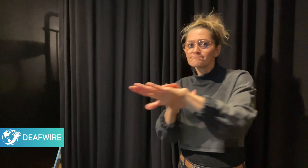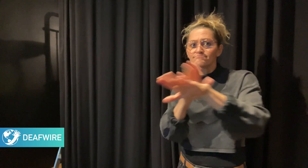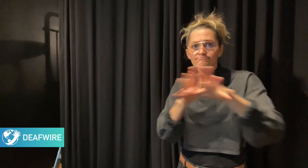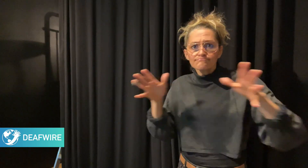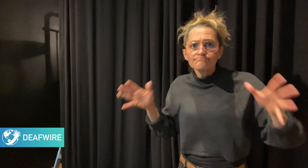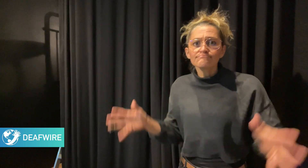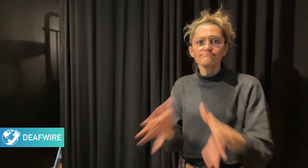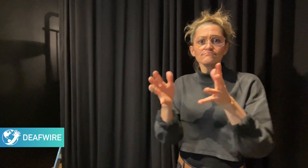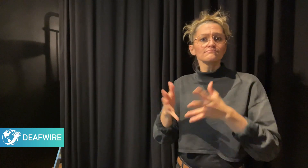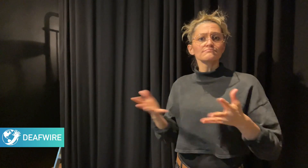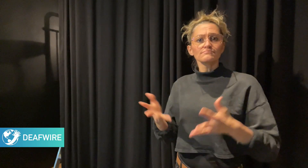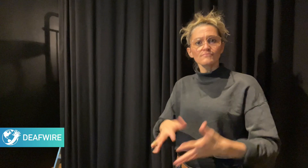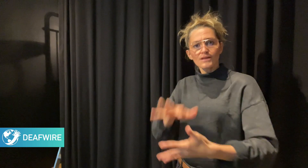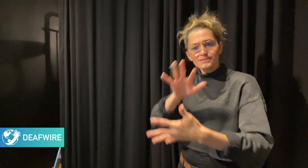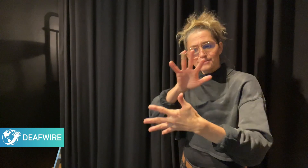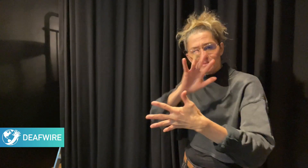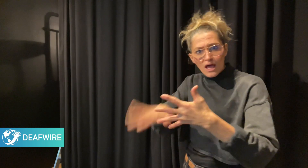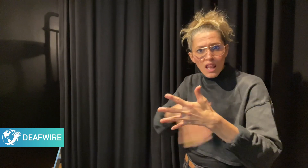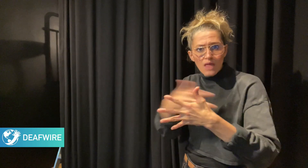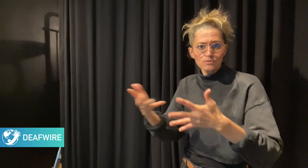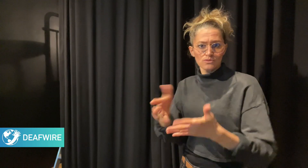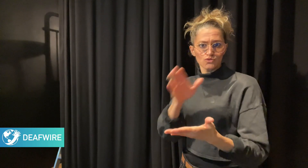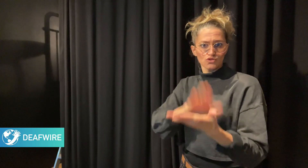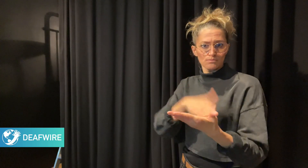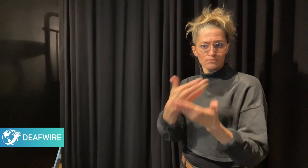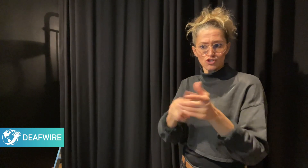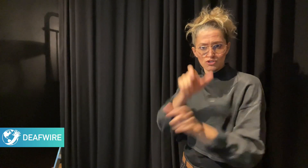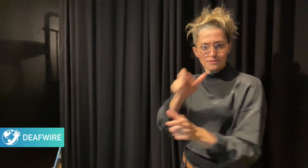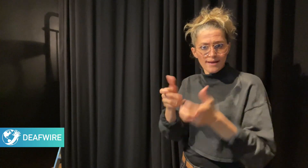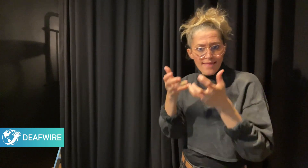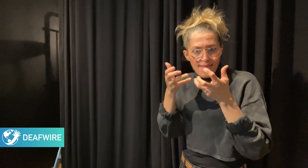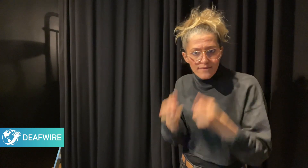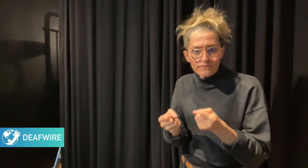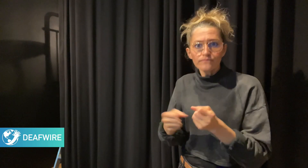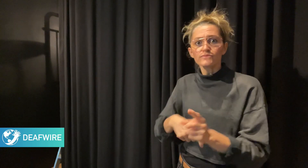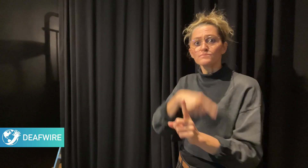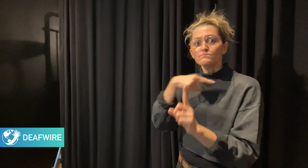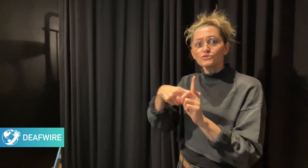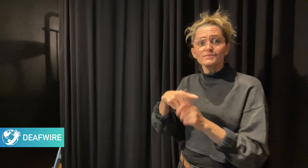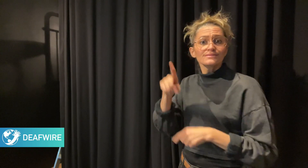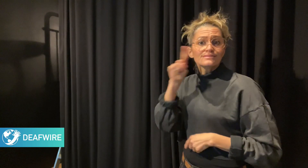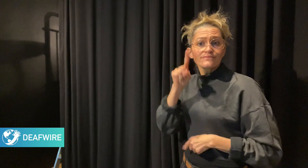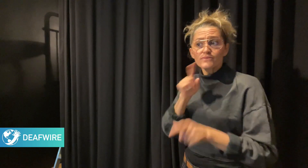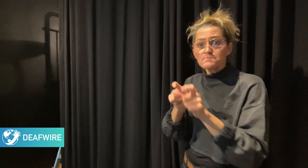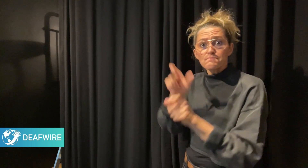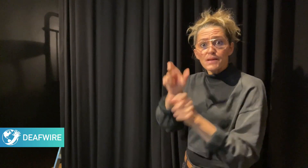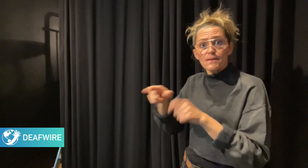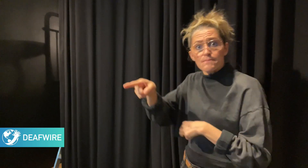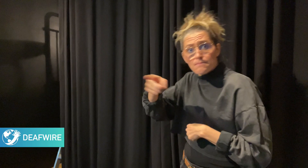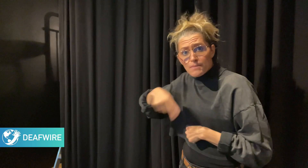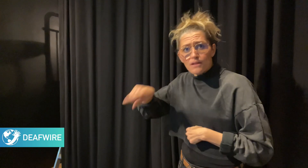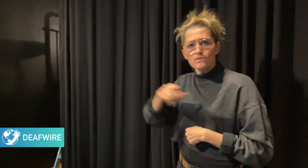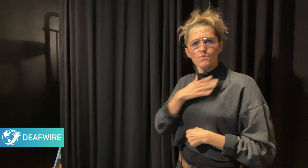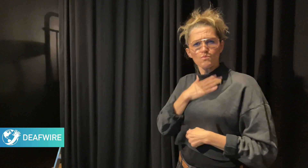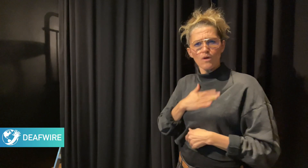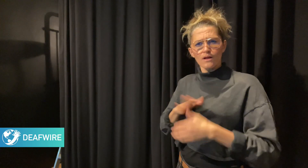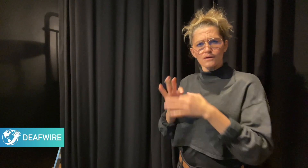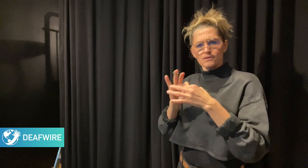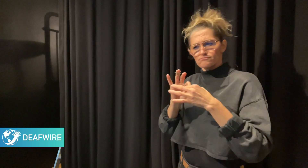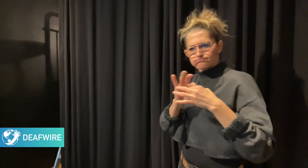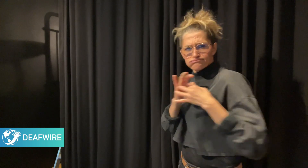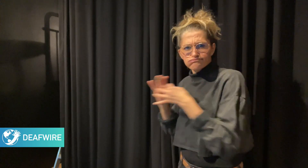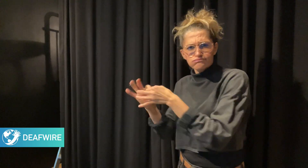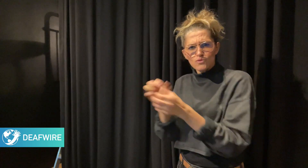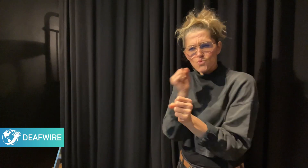sign language interpreters and Deaf people to work together